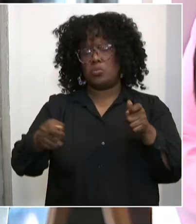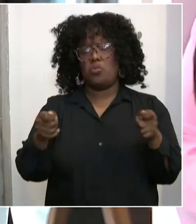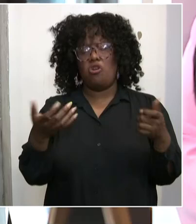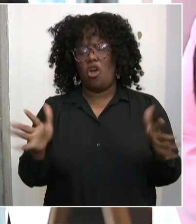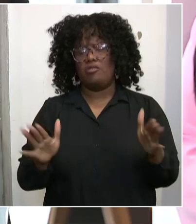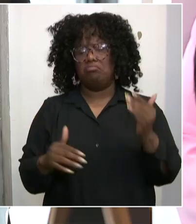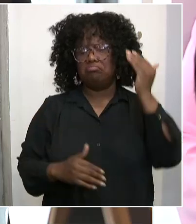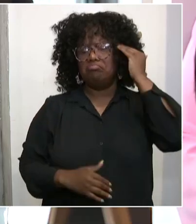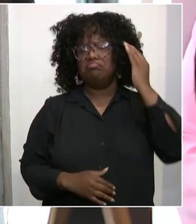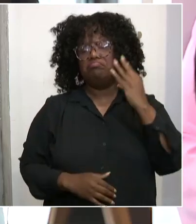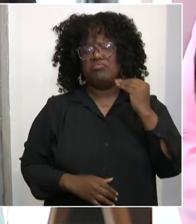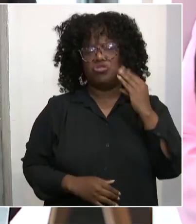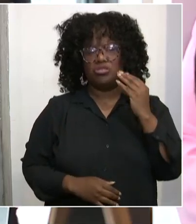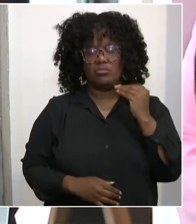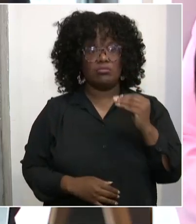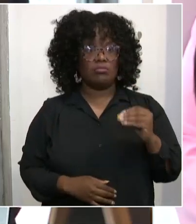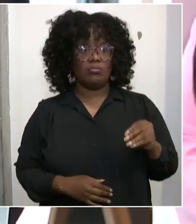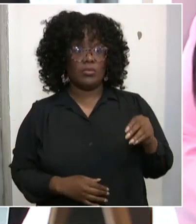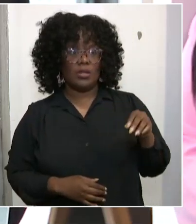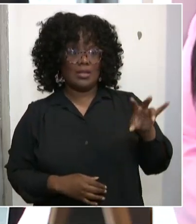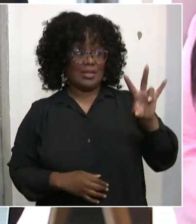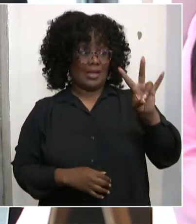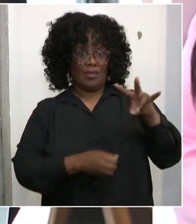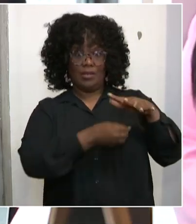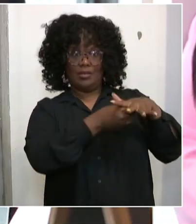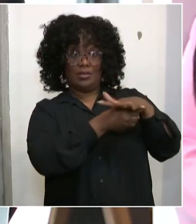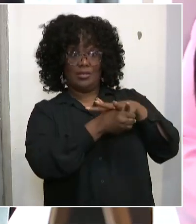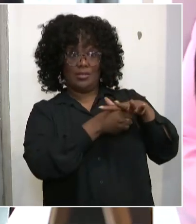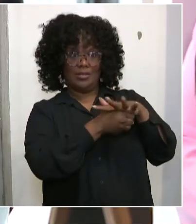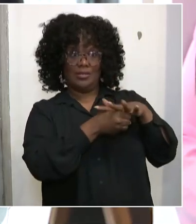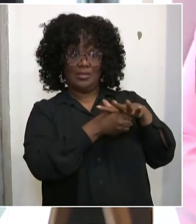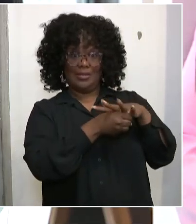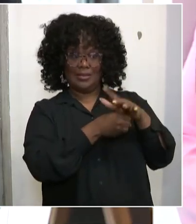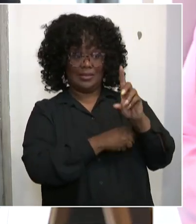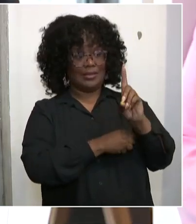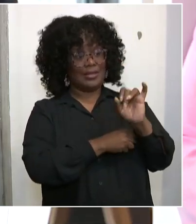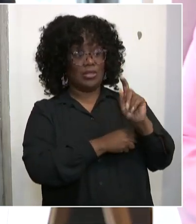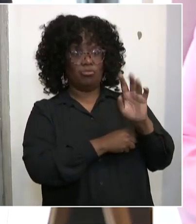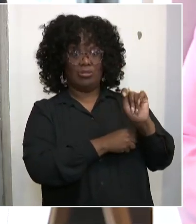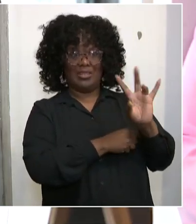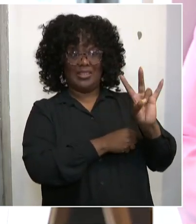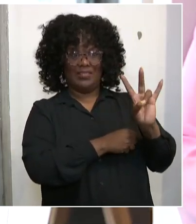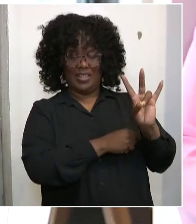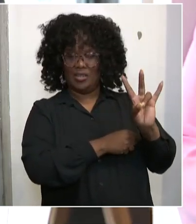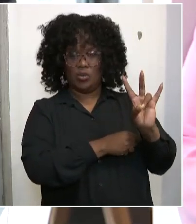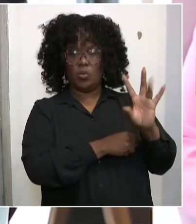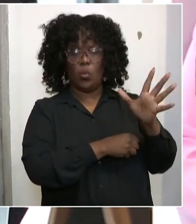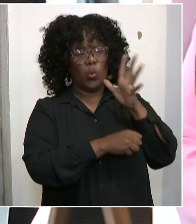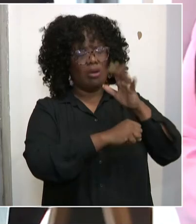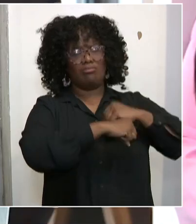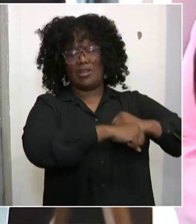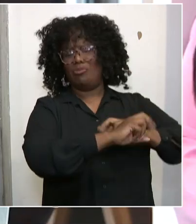our seven districts where we have our residents who are committed to also supporting us in this public safety space, uh,